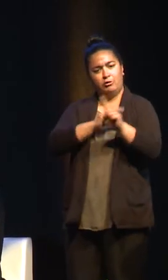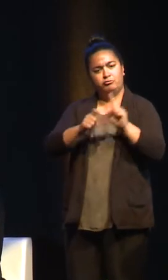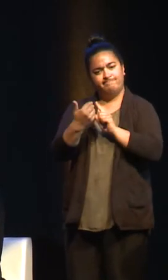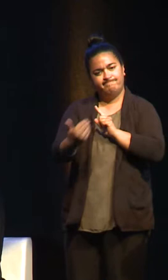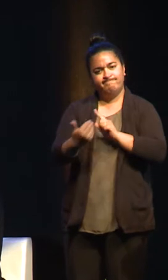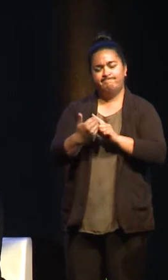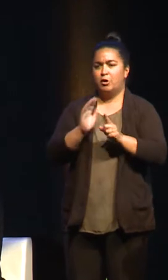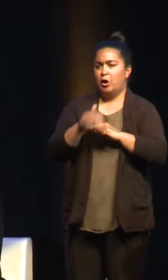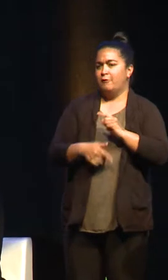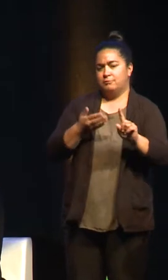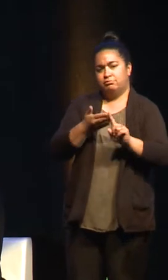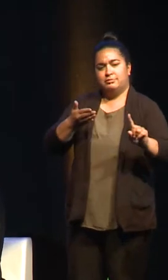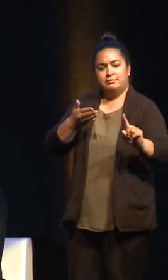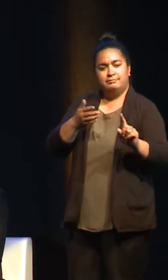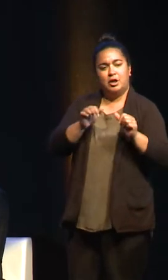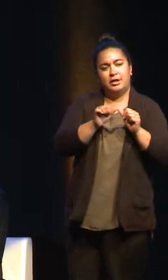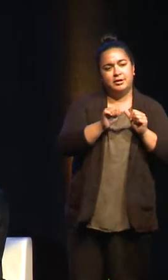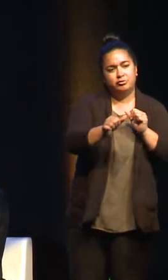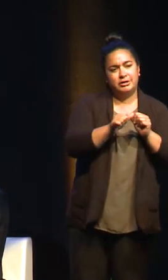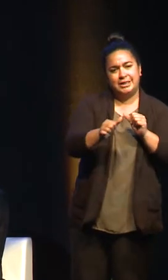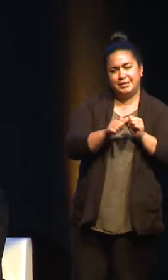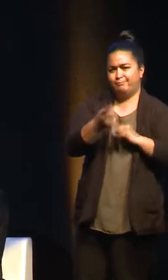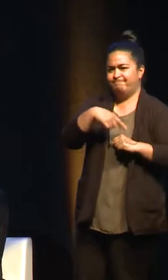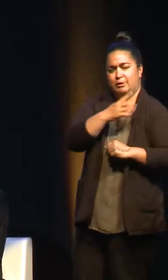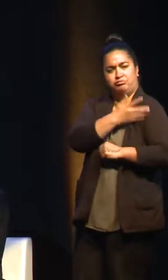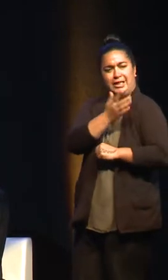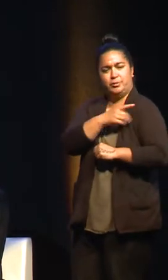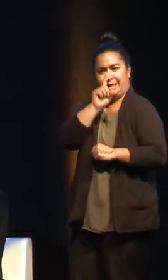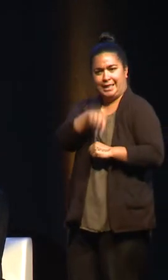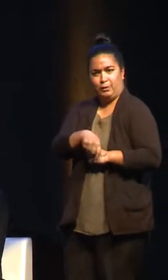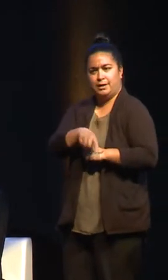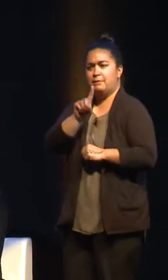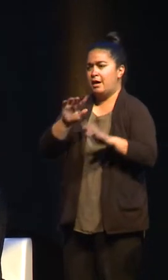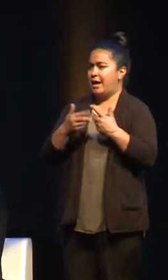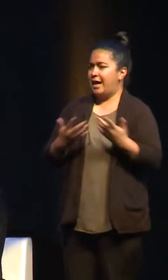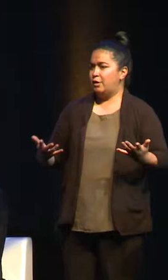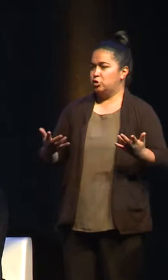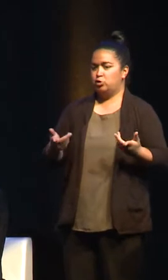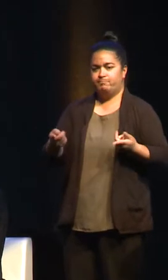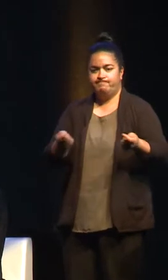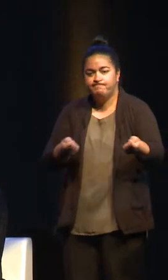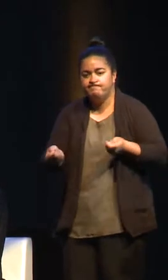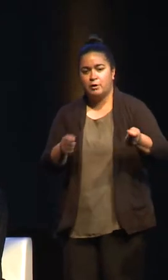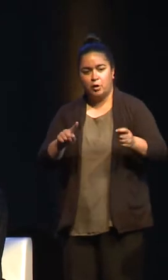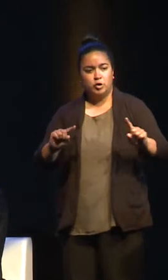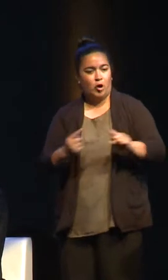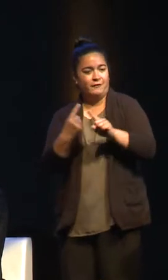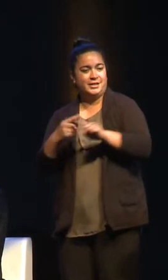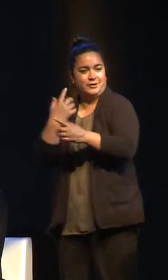we're proud to be Kiwis. How do you manage these conflicts as we have this conversation?